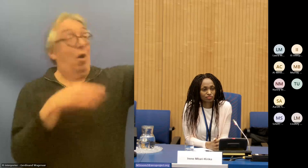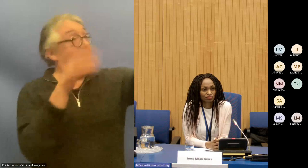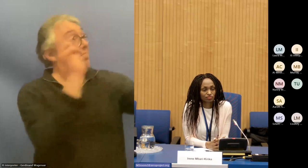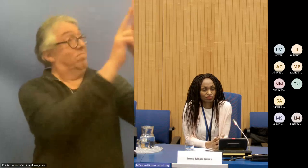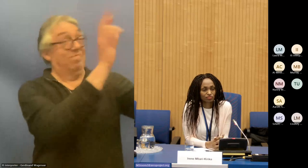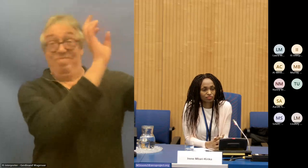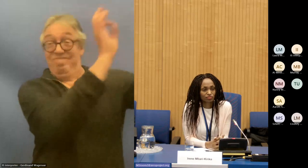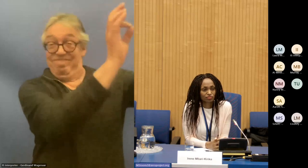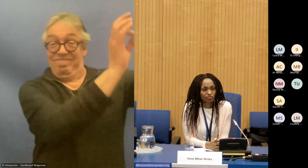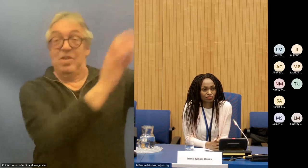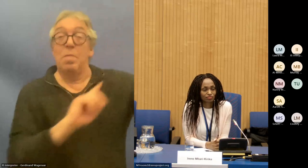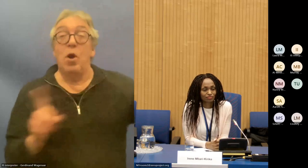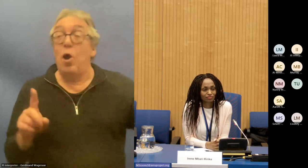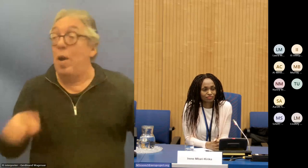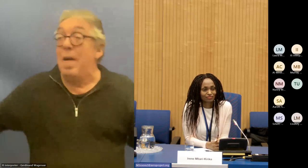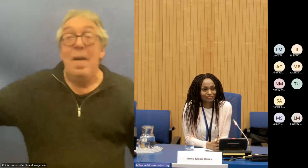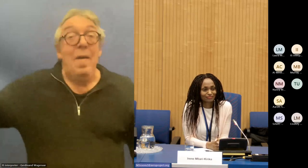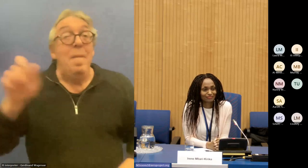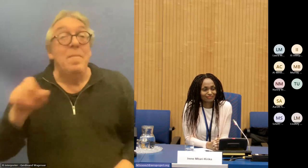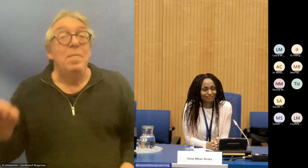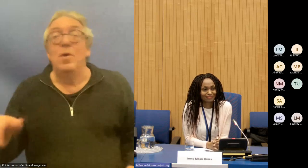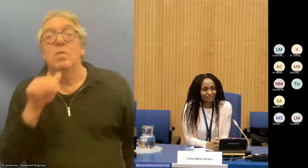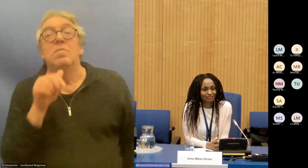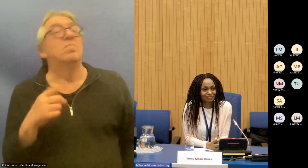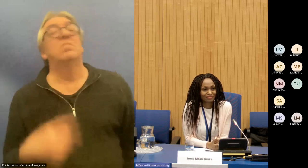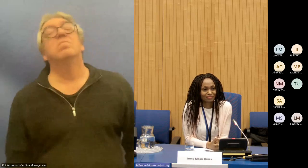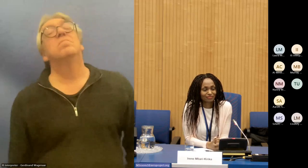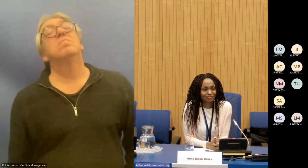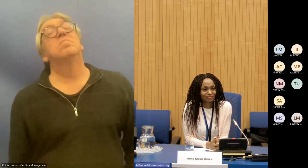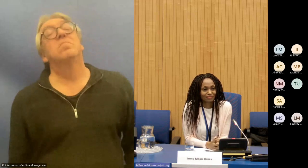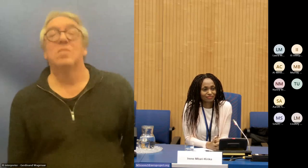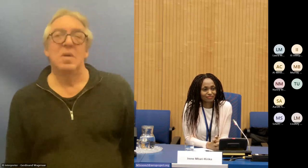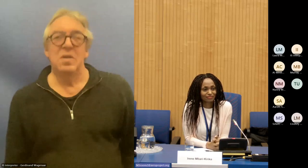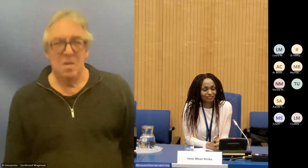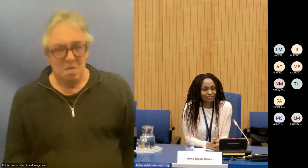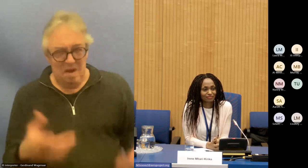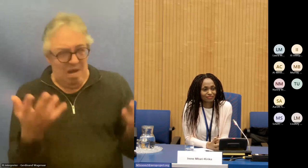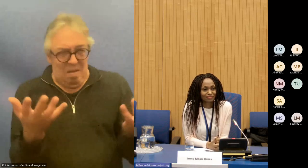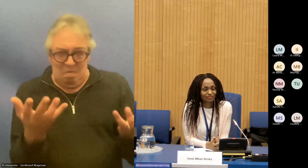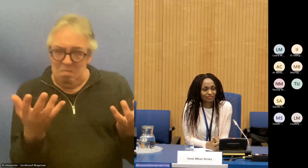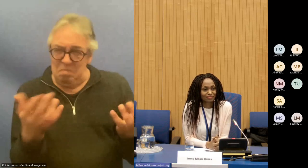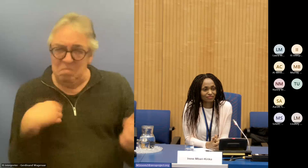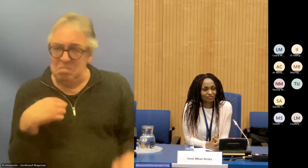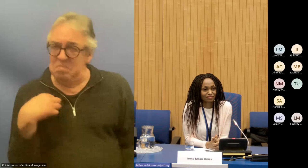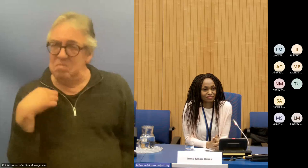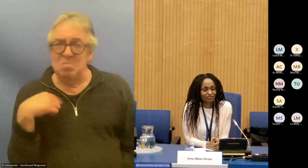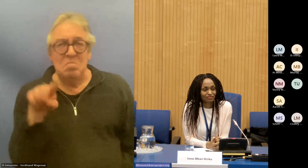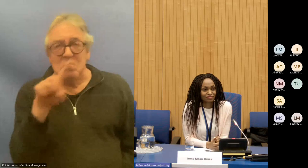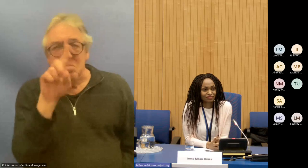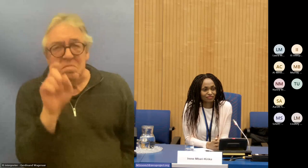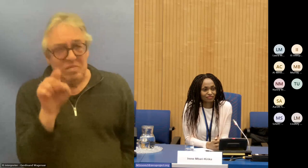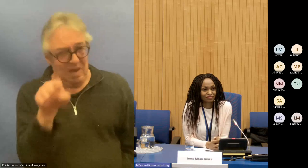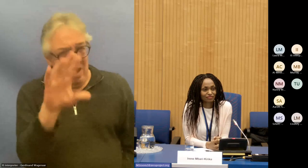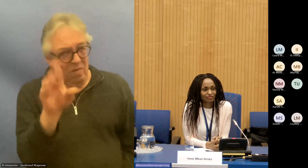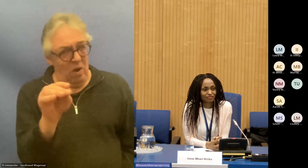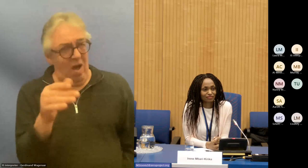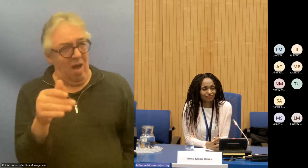also tell, do you have such parallel situations in Africa? And how do you judge us if you do so?